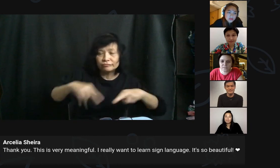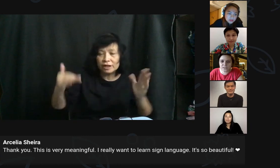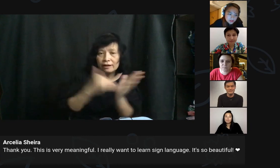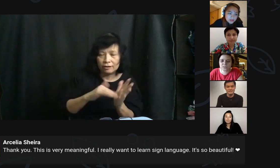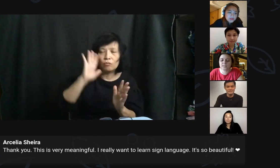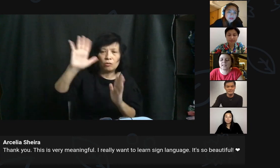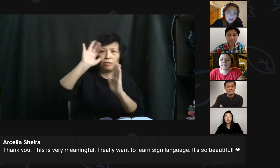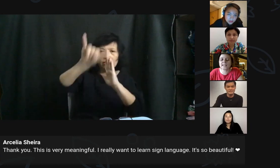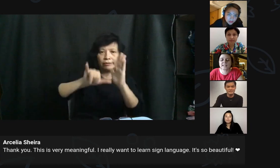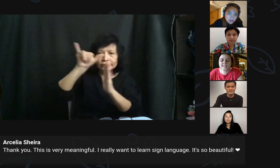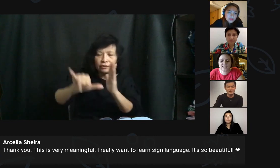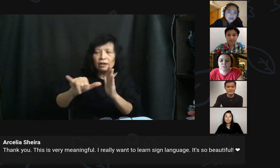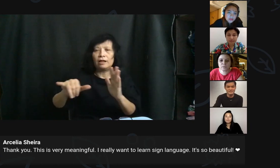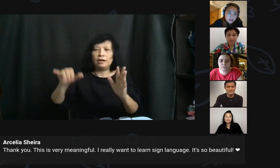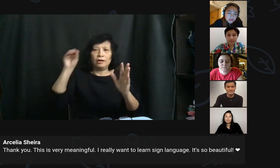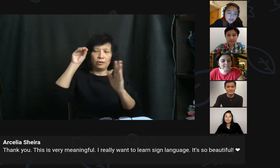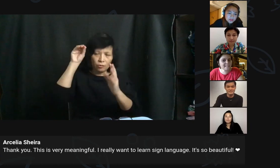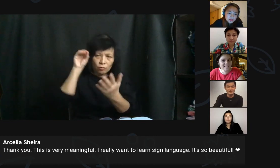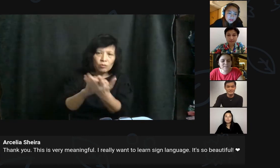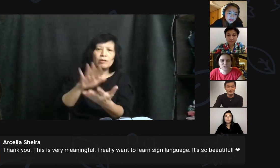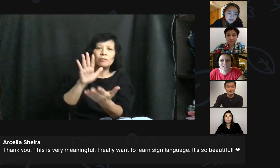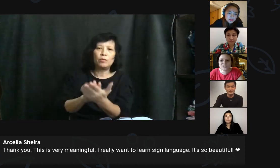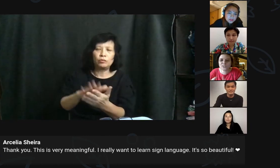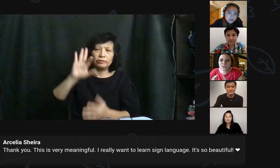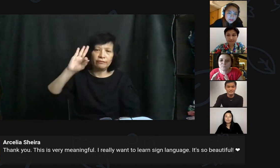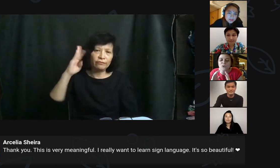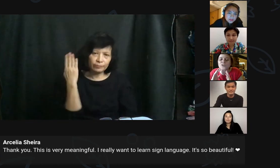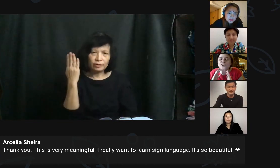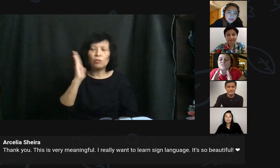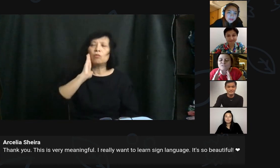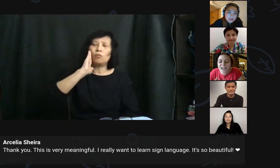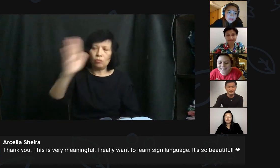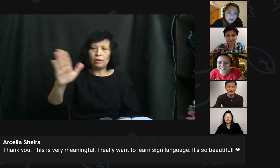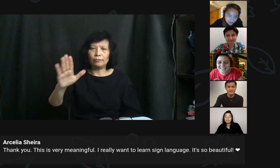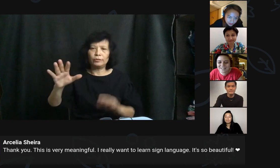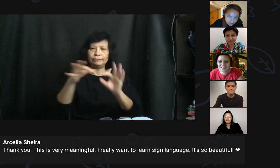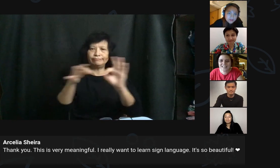on Facebook. Like I said, we will fix the captions so they’re more correct.